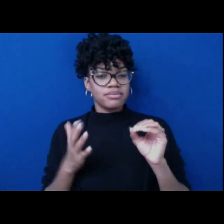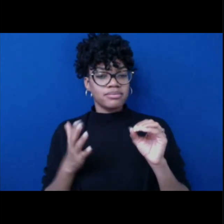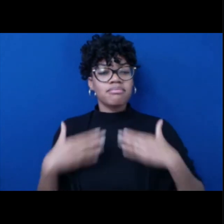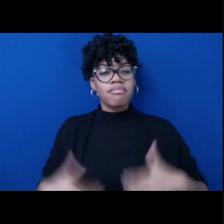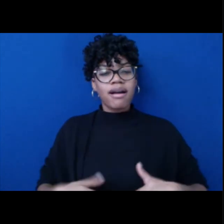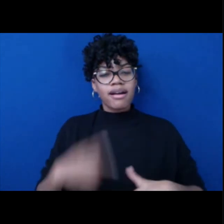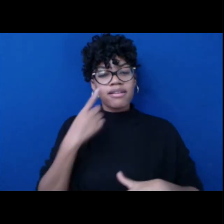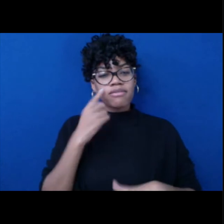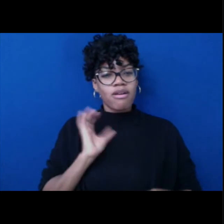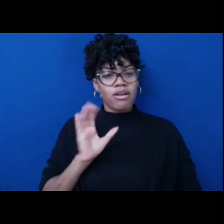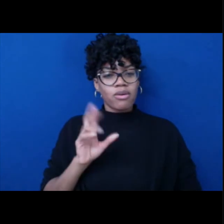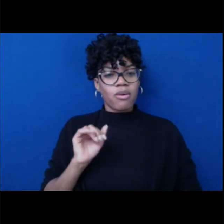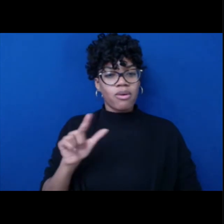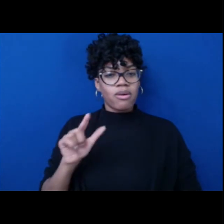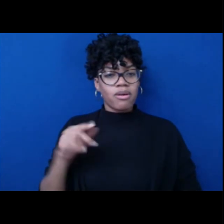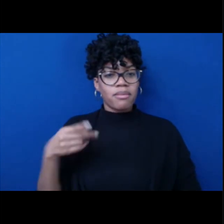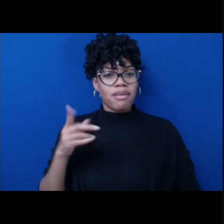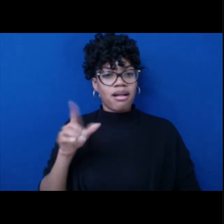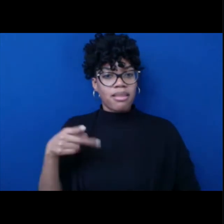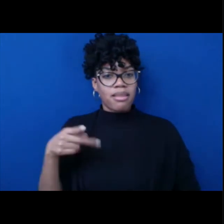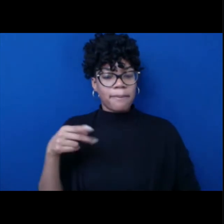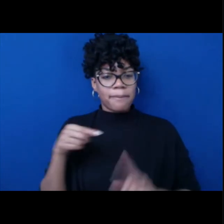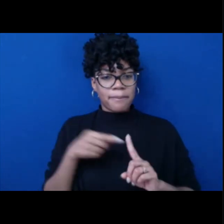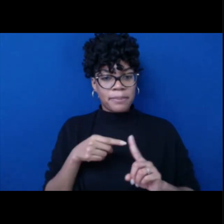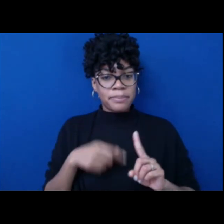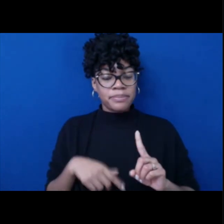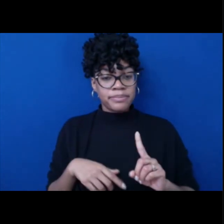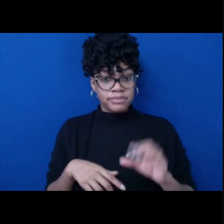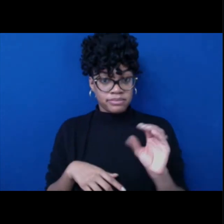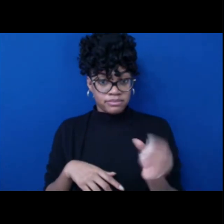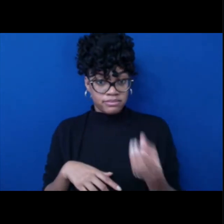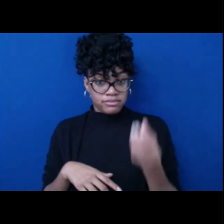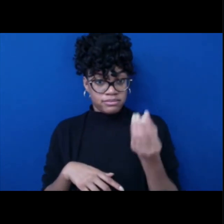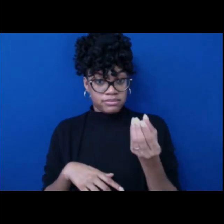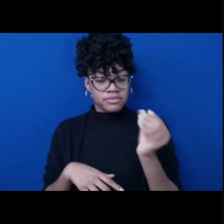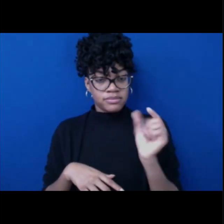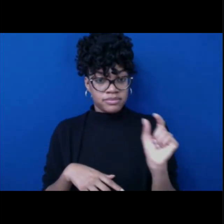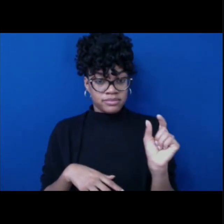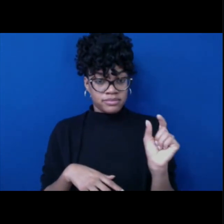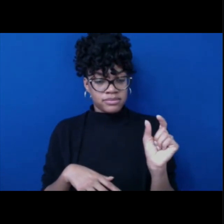So what you're going to do is you're going to get that body of your coral polyp, and you're going to place it